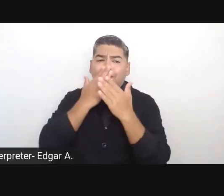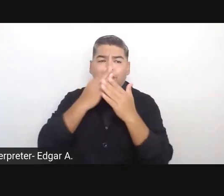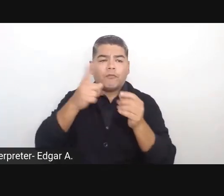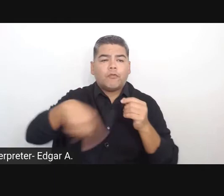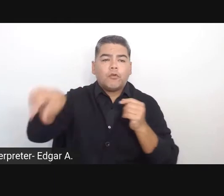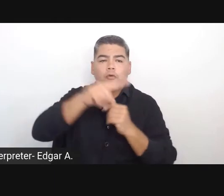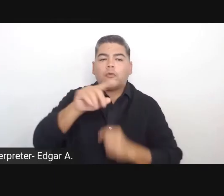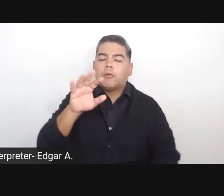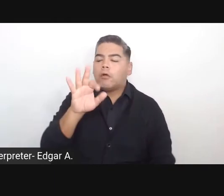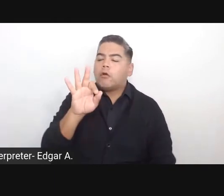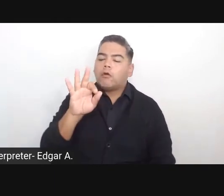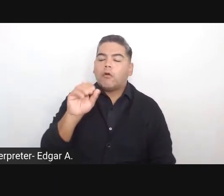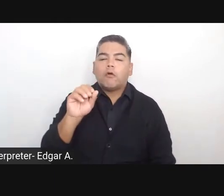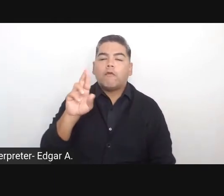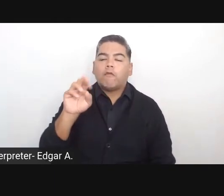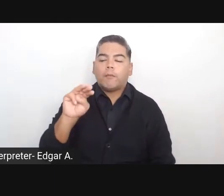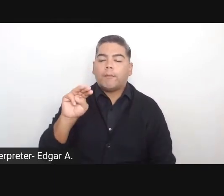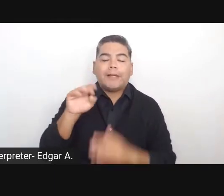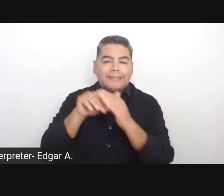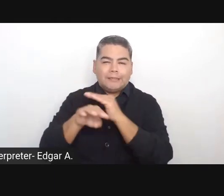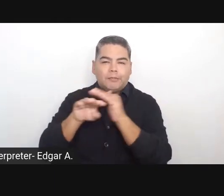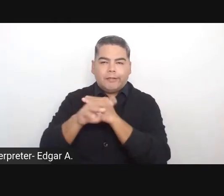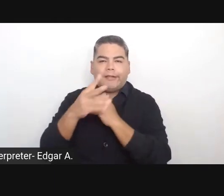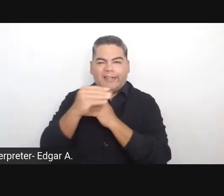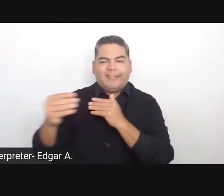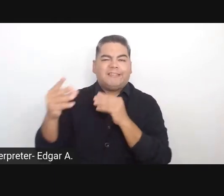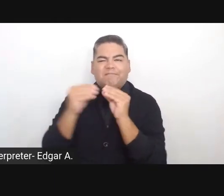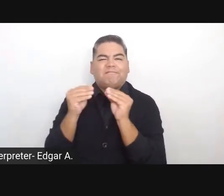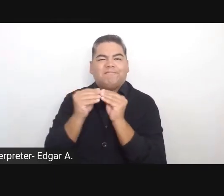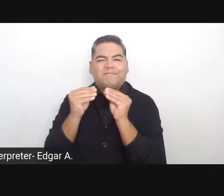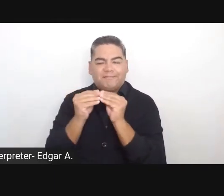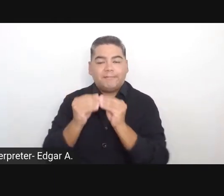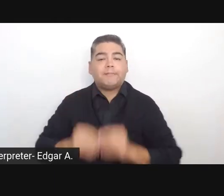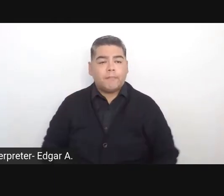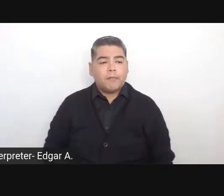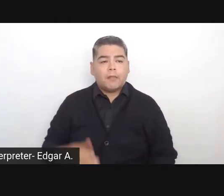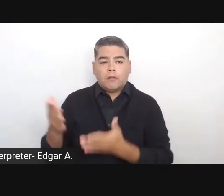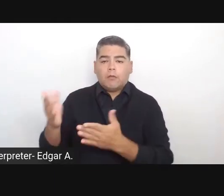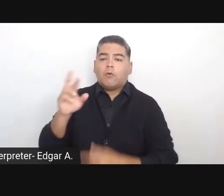and Beyond. With our speakers today, we have Rian Rietveld.